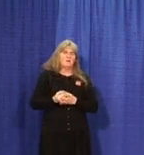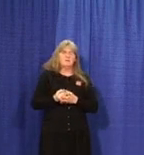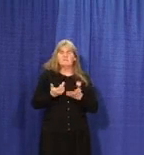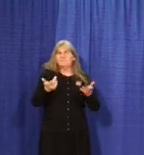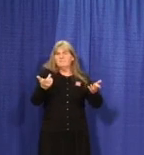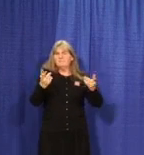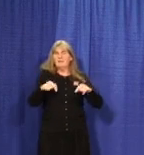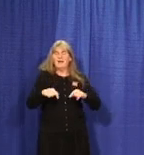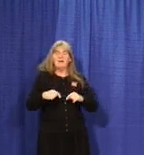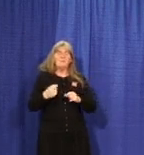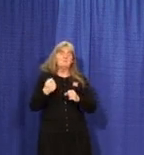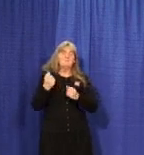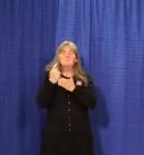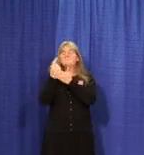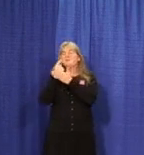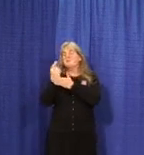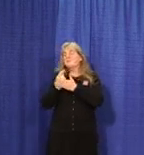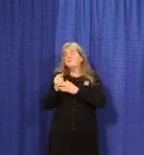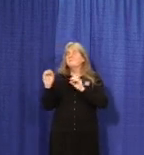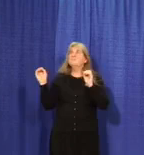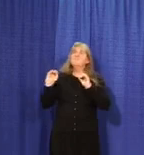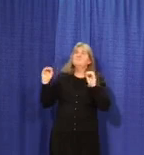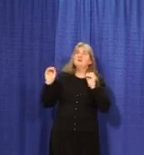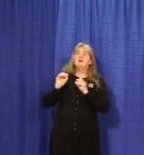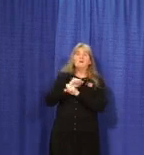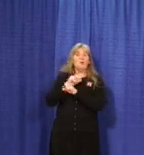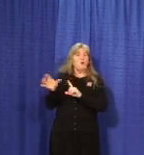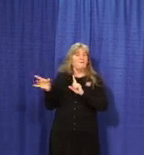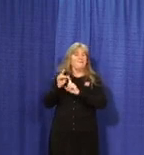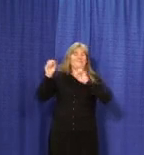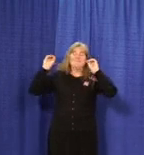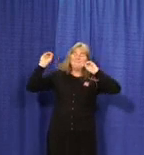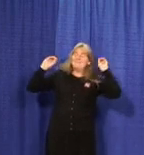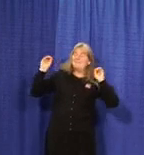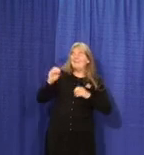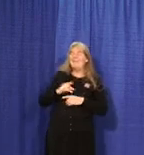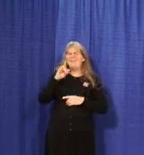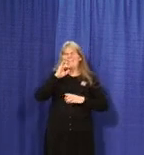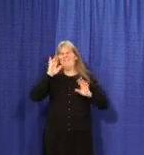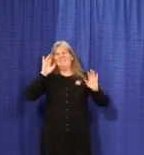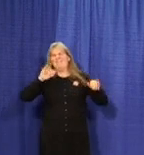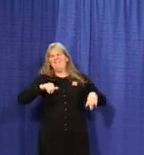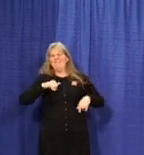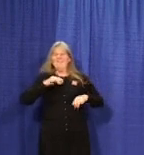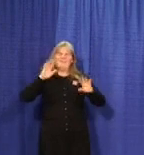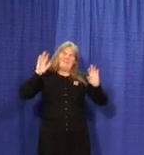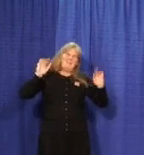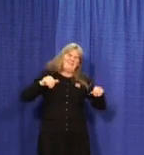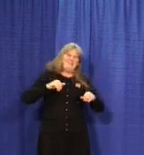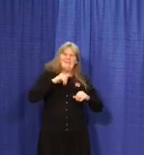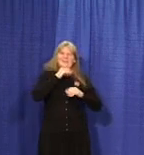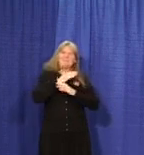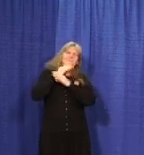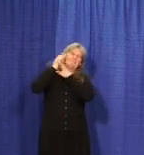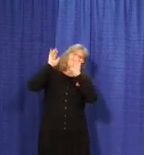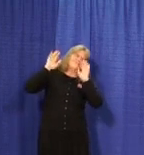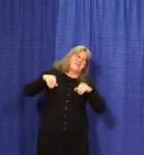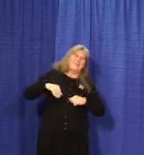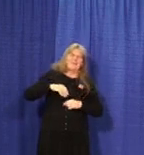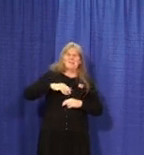without a case it became easy to think somehow we were impervious to COVID. That we could be more relaxed, not worry so much about keeping